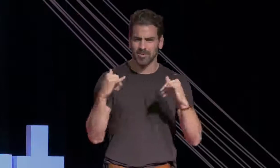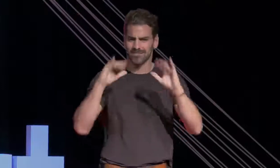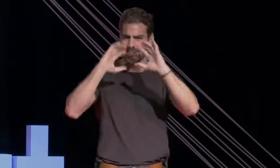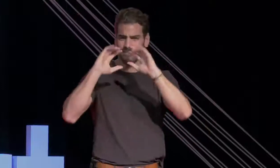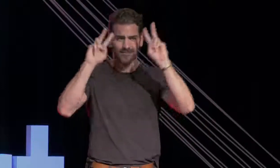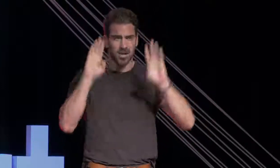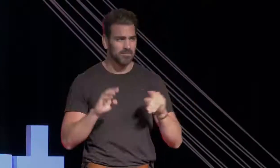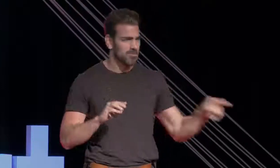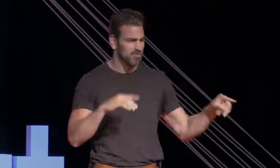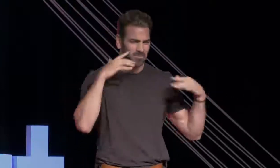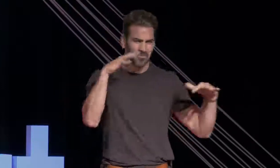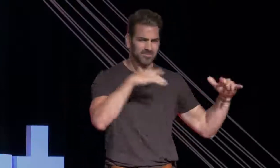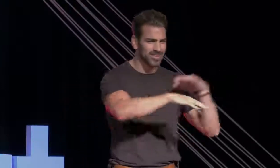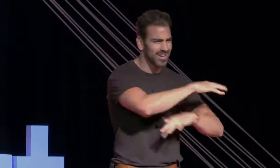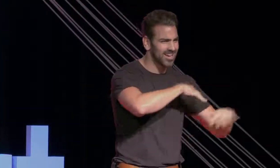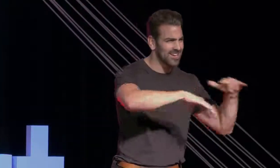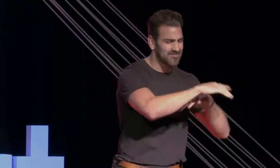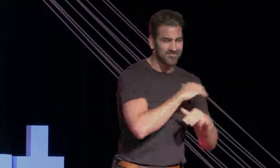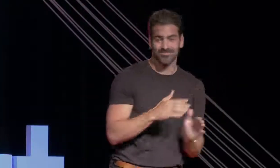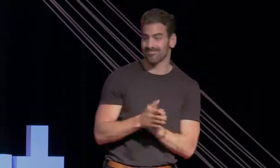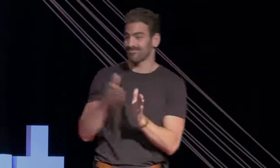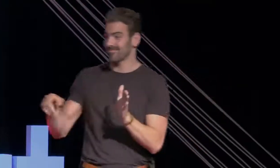to our left people had taken over the court and were playing volleyball